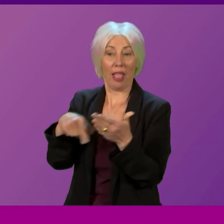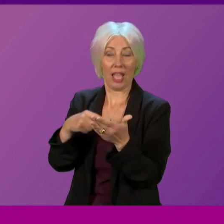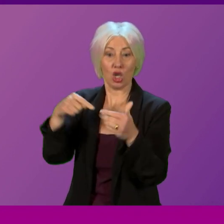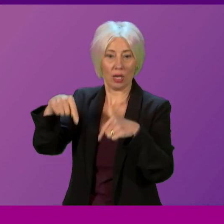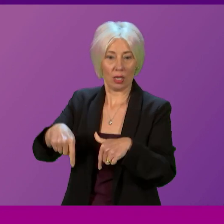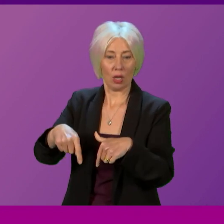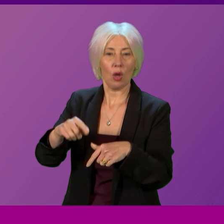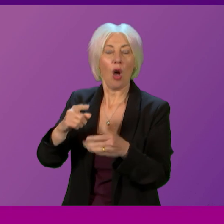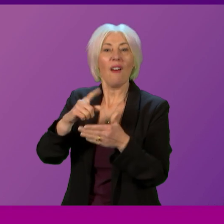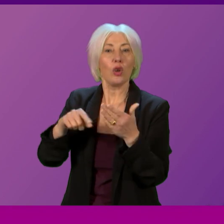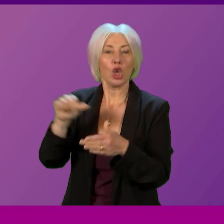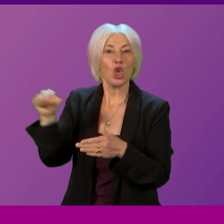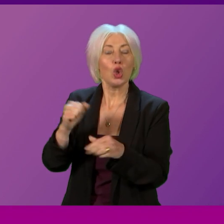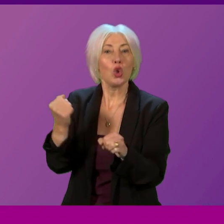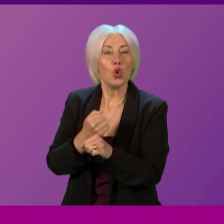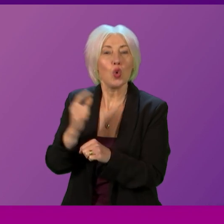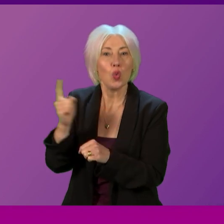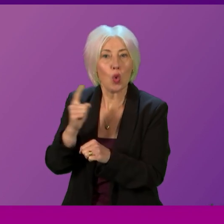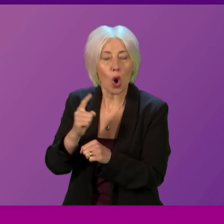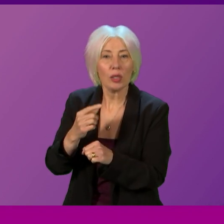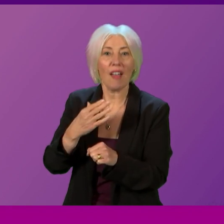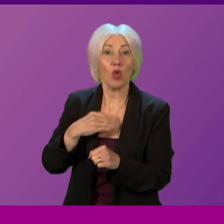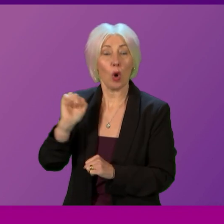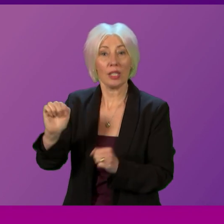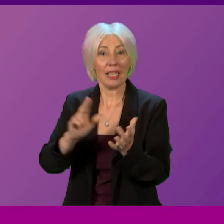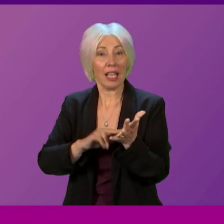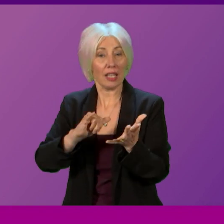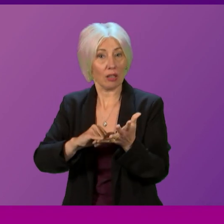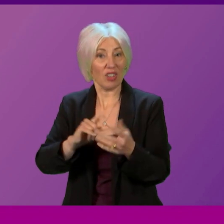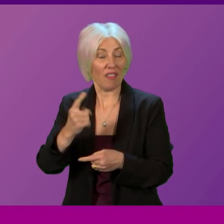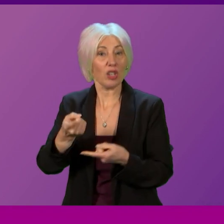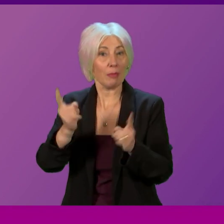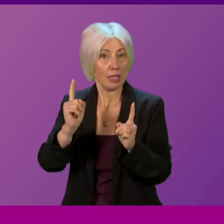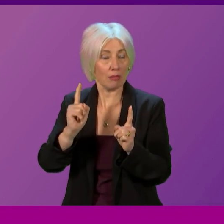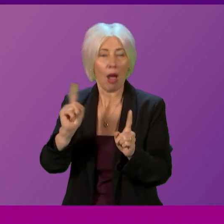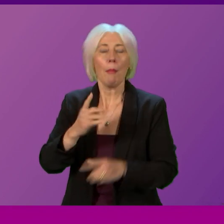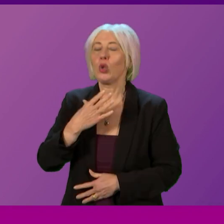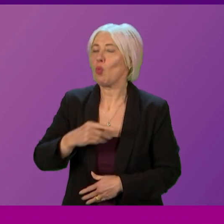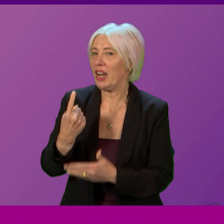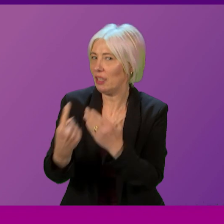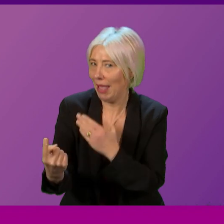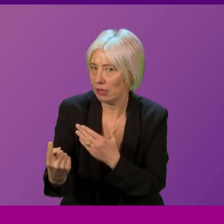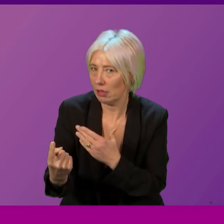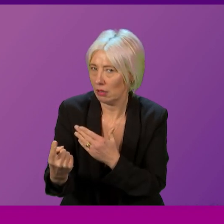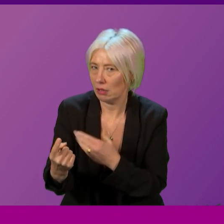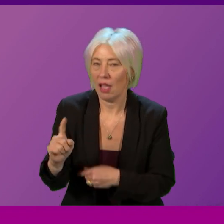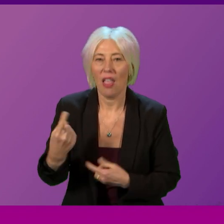what voters who want Nicola Sturgeon as First Minister but do not want independence should do, the First Minister confidently said: